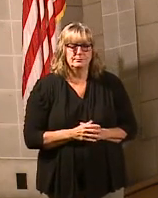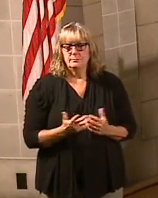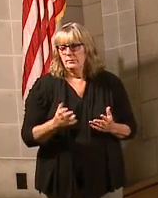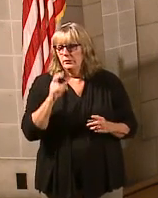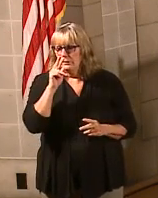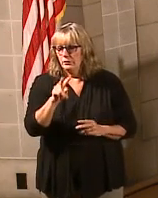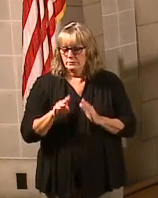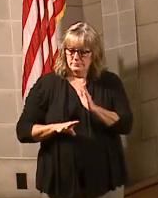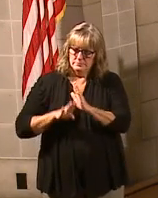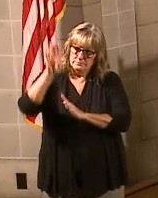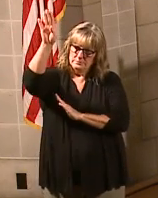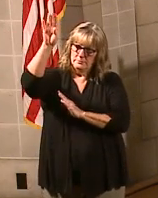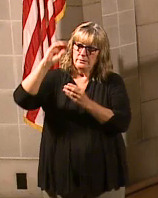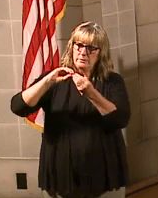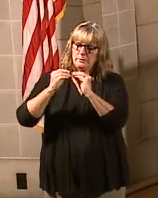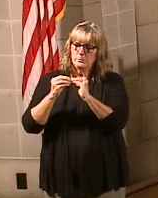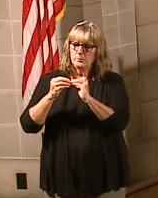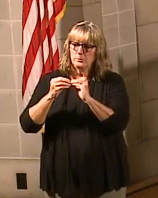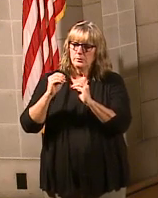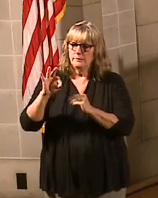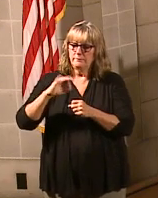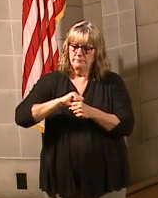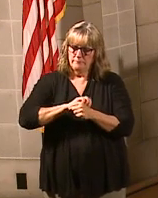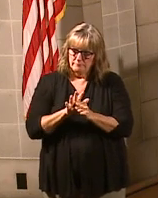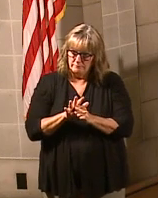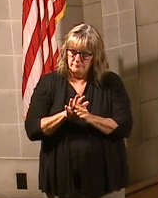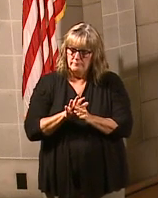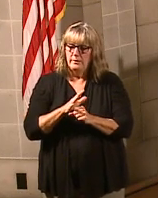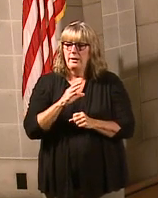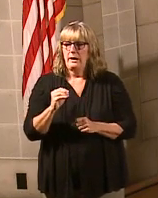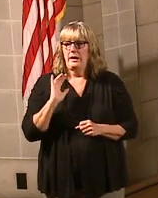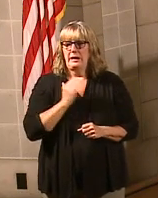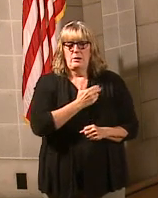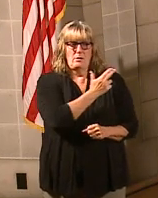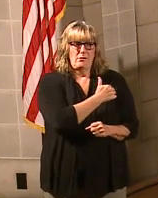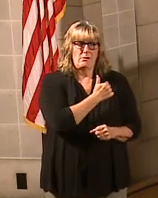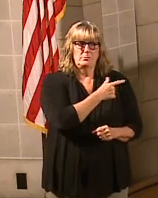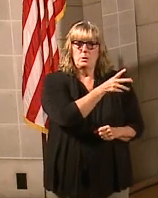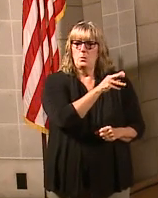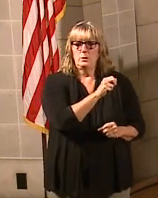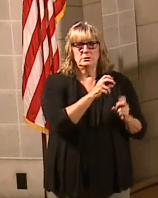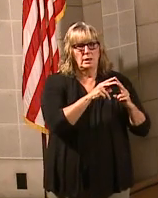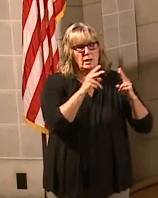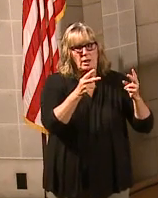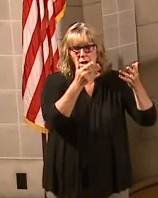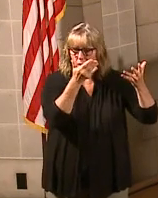IN NOVEMBER VERSUS MAYBE THIS TIME IN AUGUST LAST YEAR. AND IT GETS BACK TO THAT WE WERE